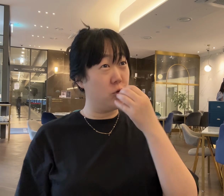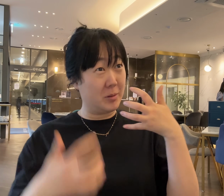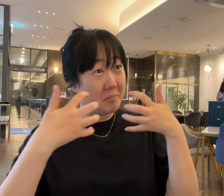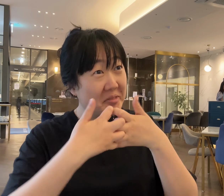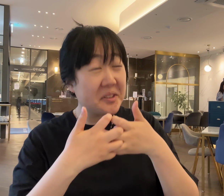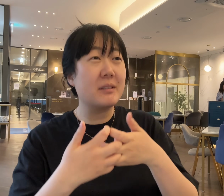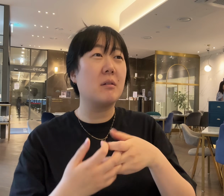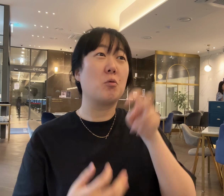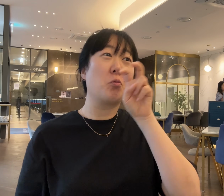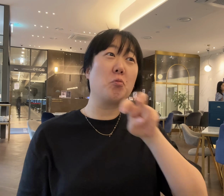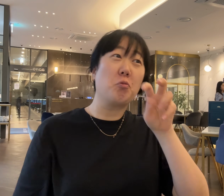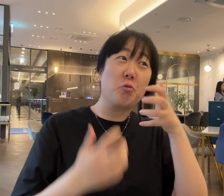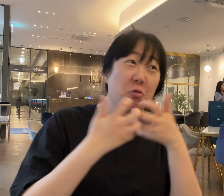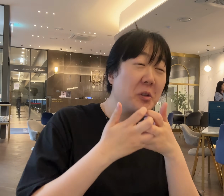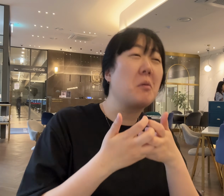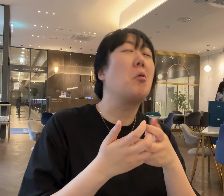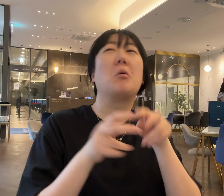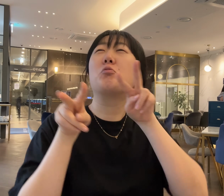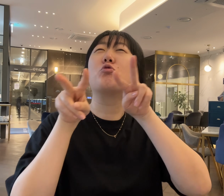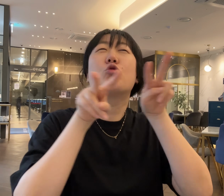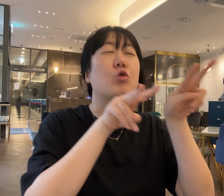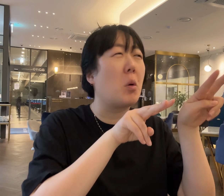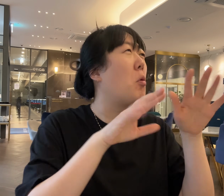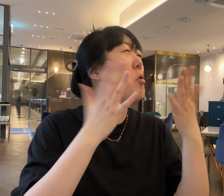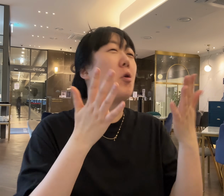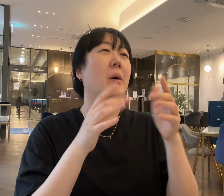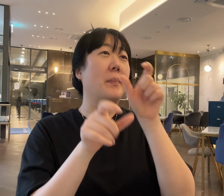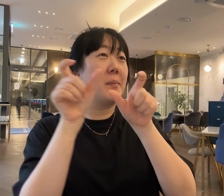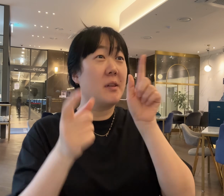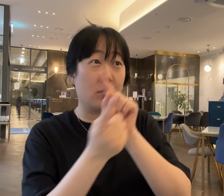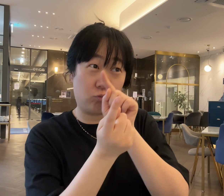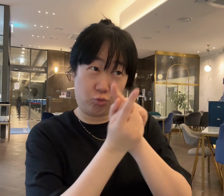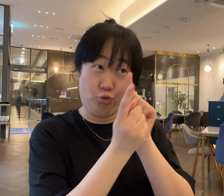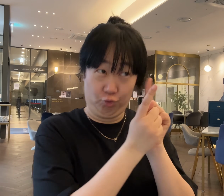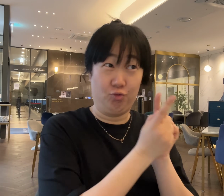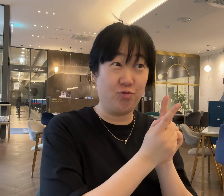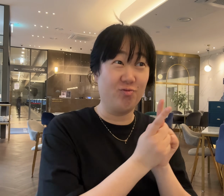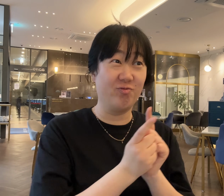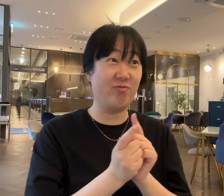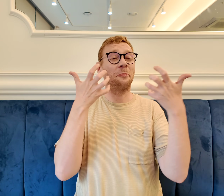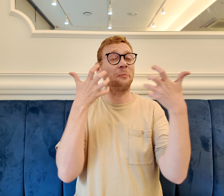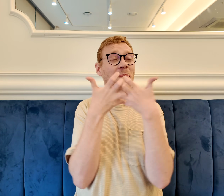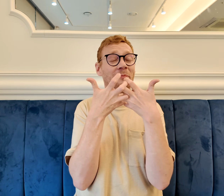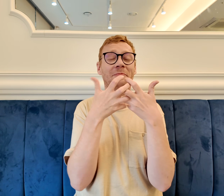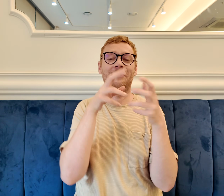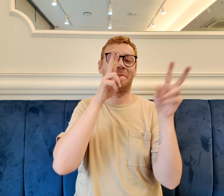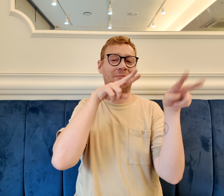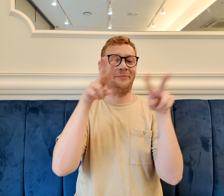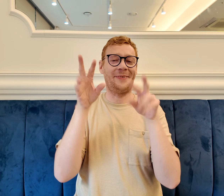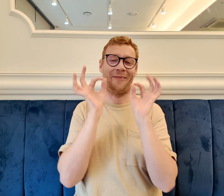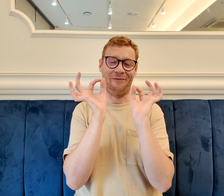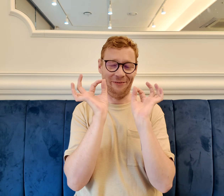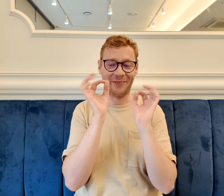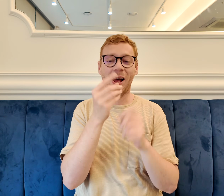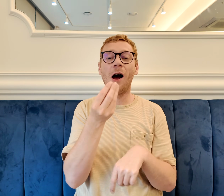The food, the destination, the people? I liked the destination,